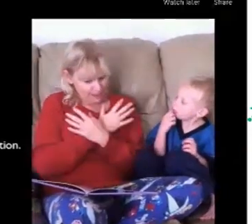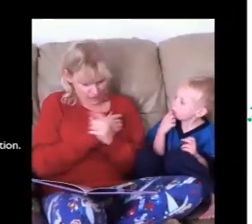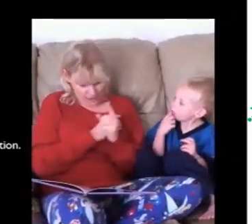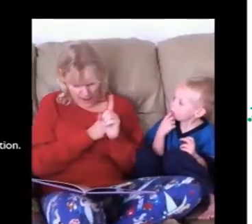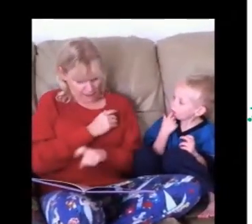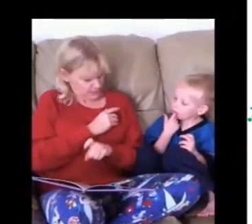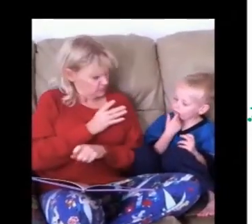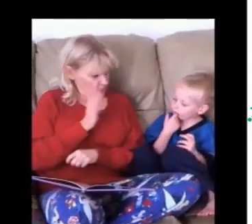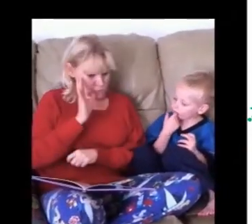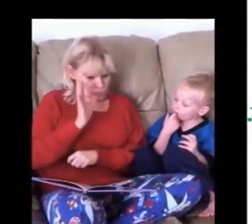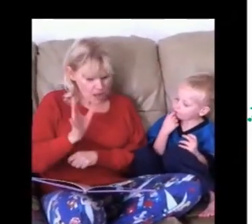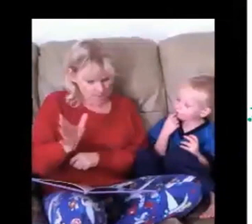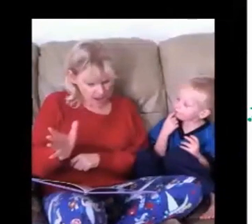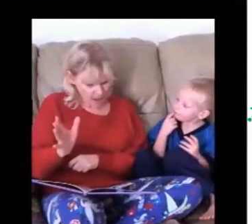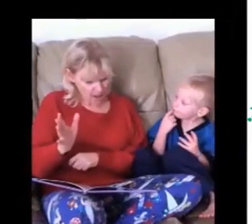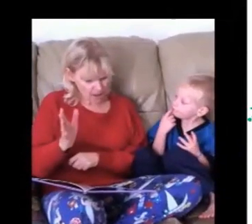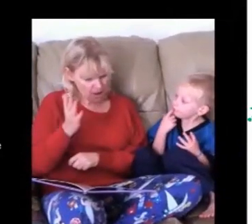The little bear asked his grandmother,